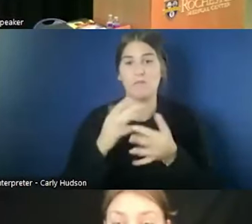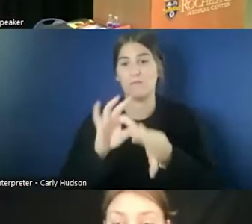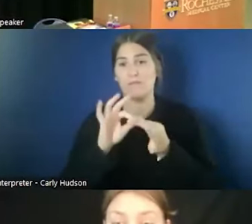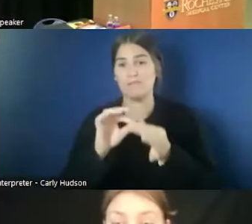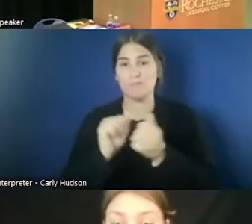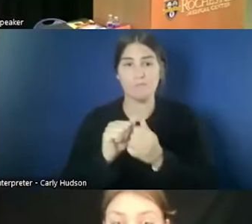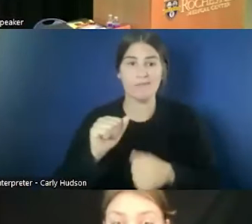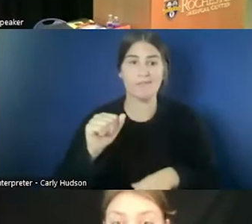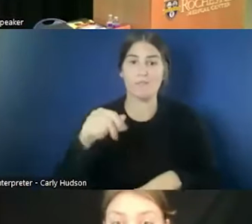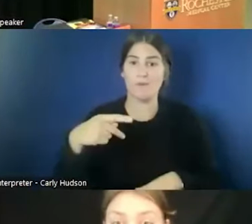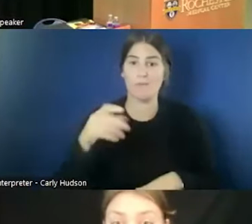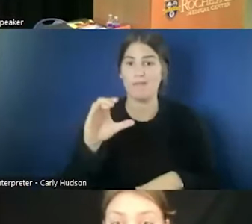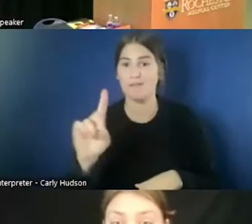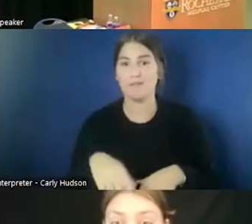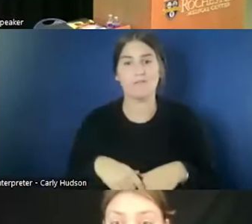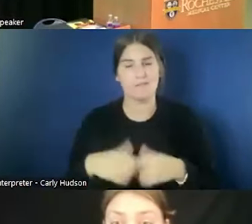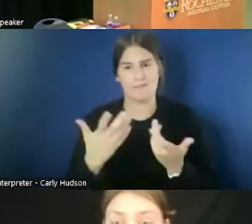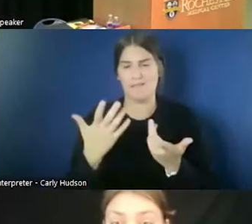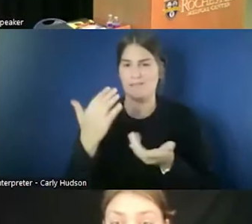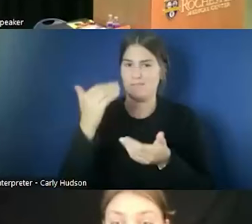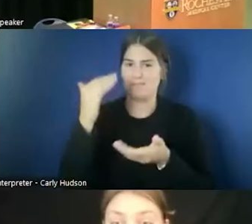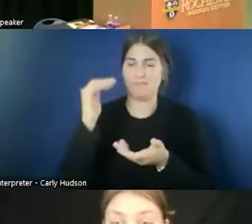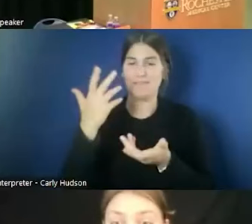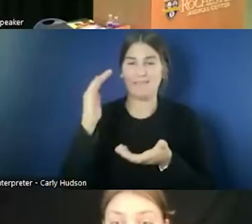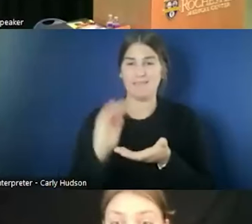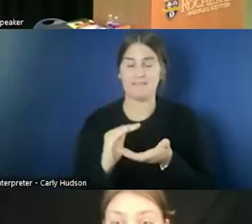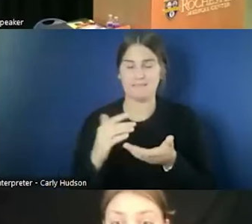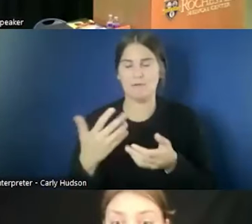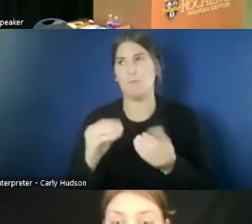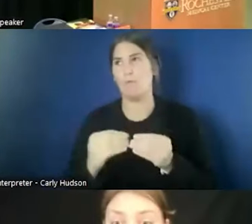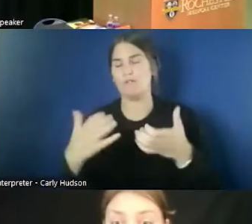care doctor and more likely to have visited the emergency department in the past year and I'll